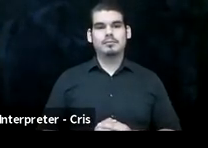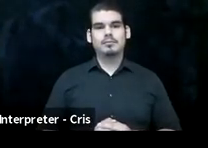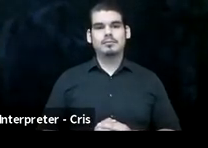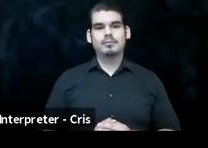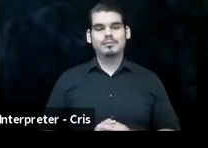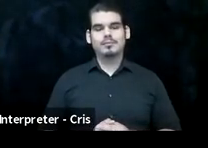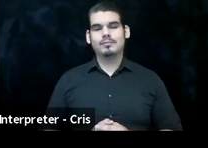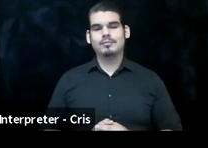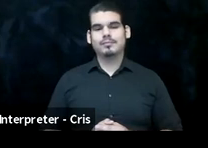Okay.